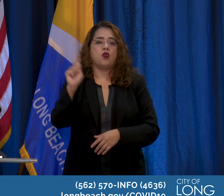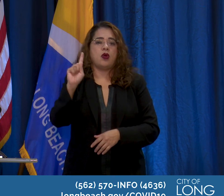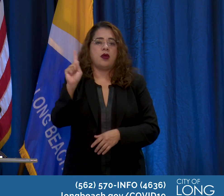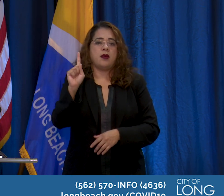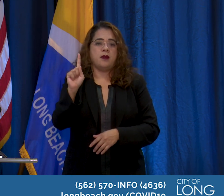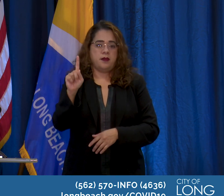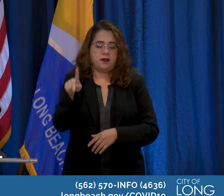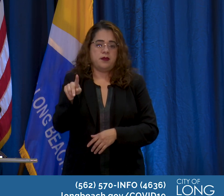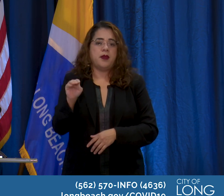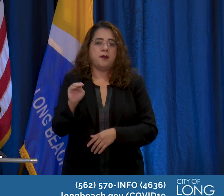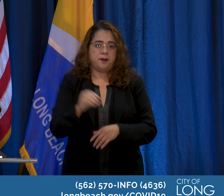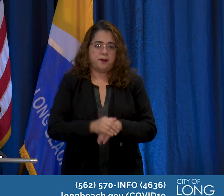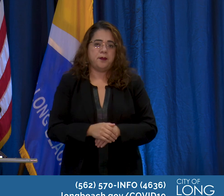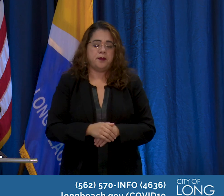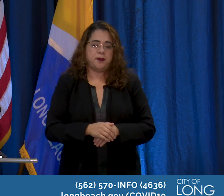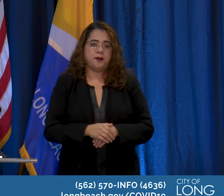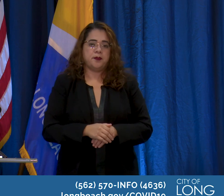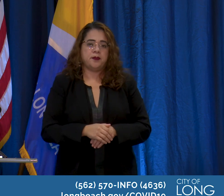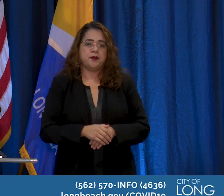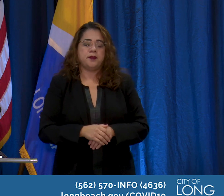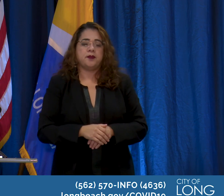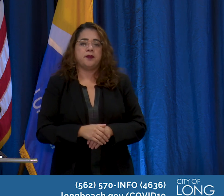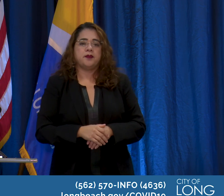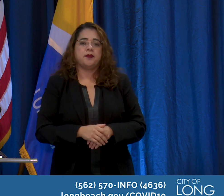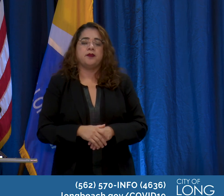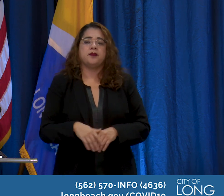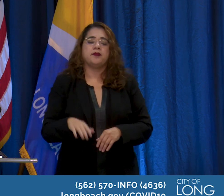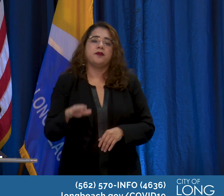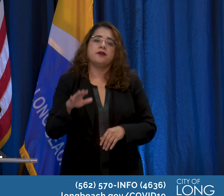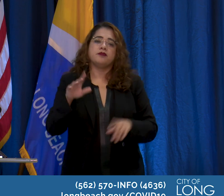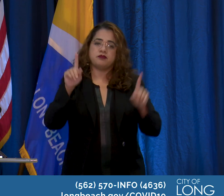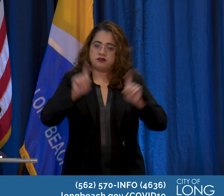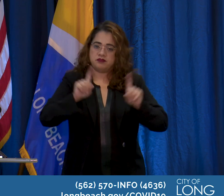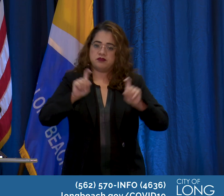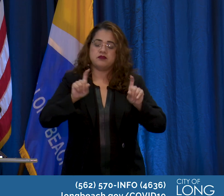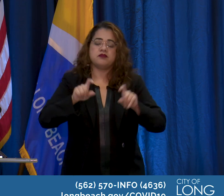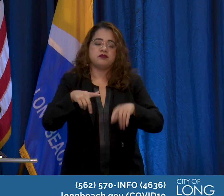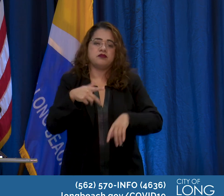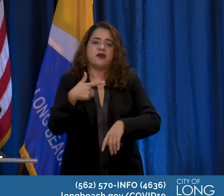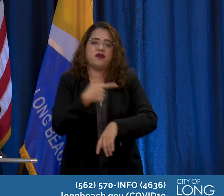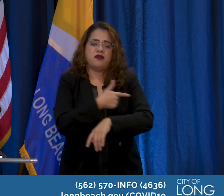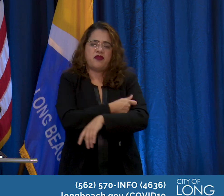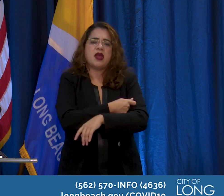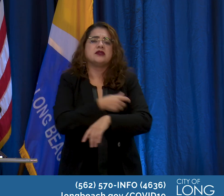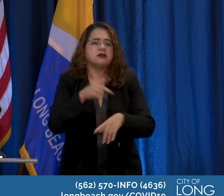And we will continue to have that testing schedule, for flu vaccines, that will be ongoing